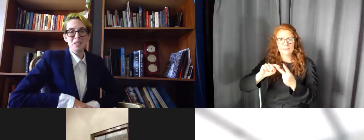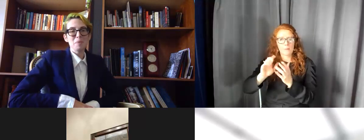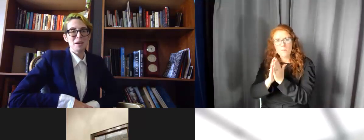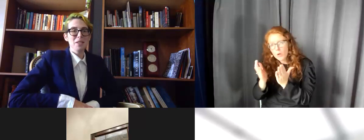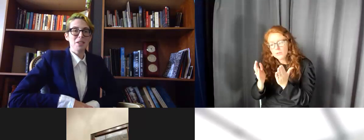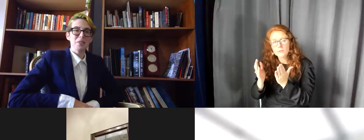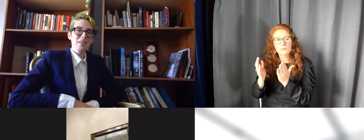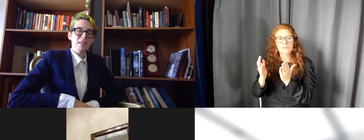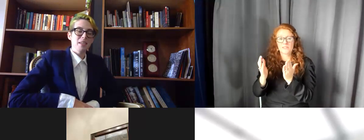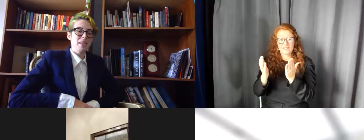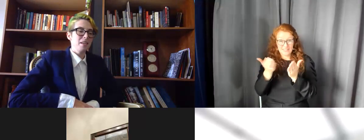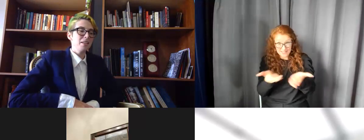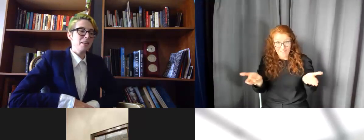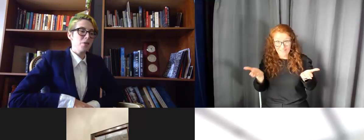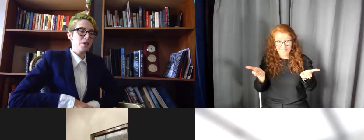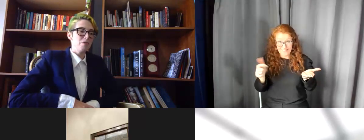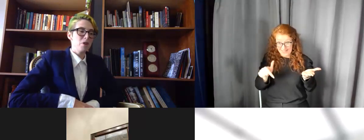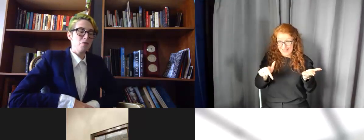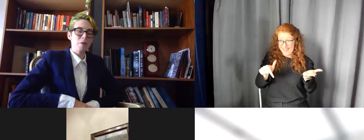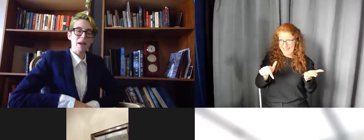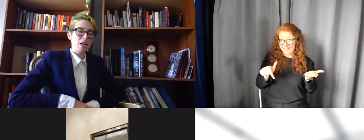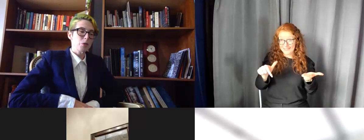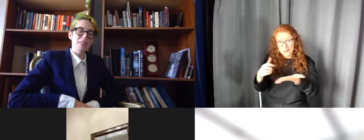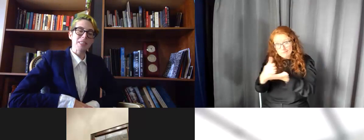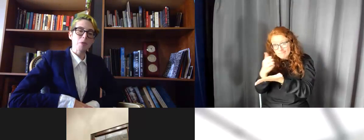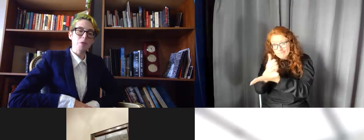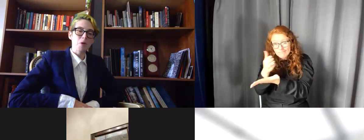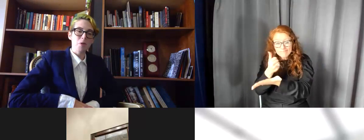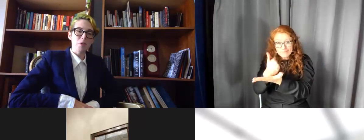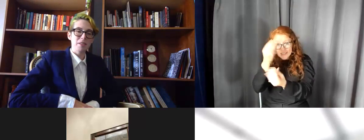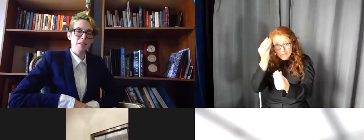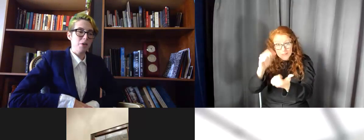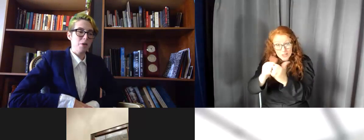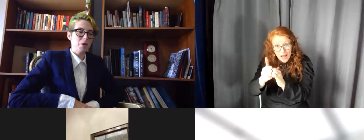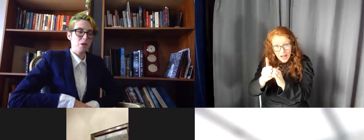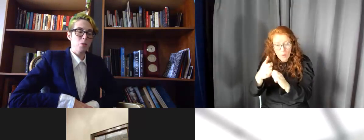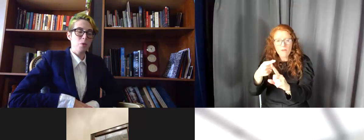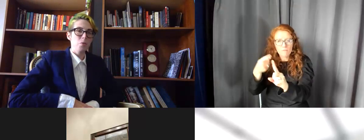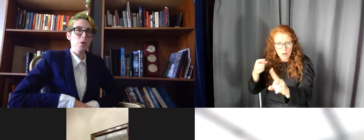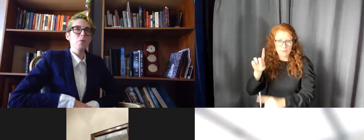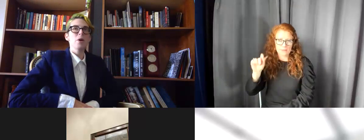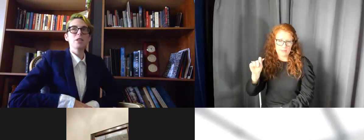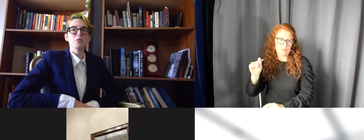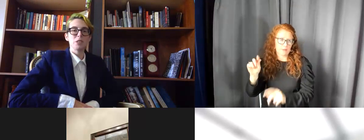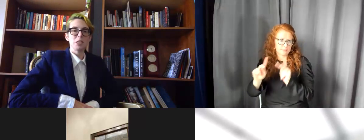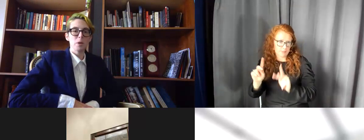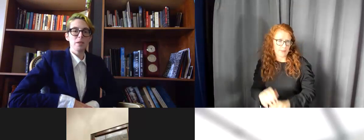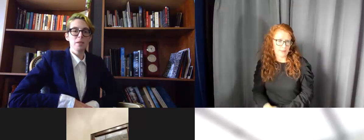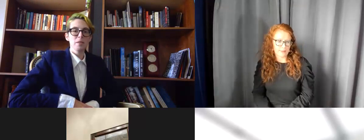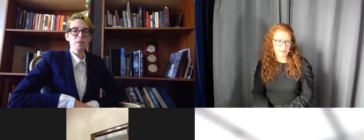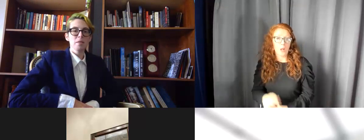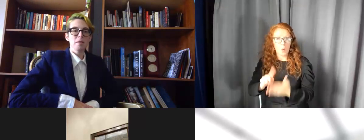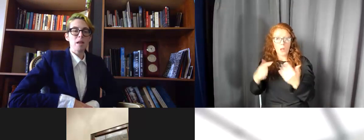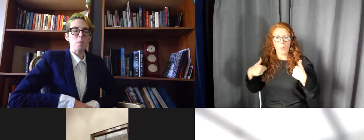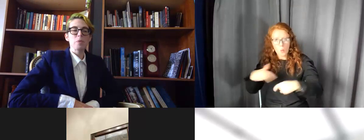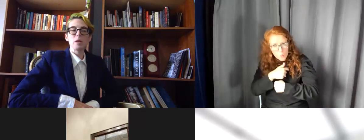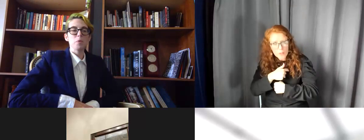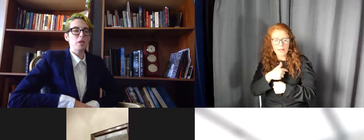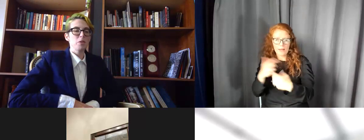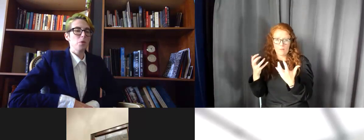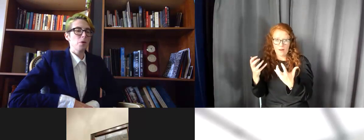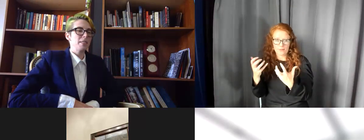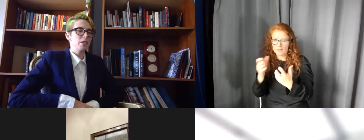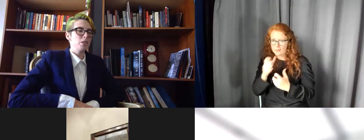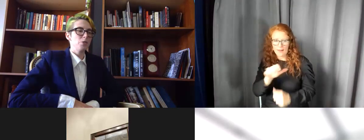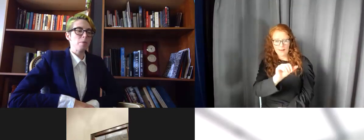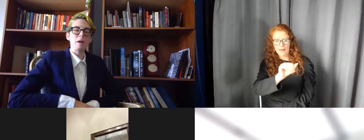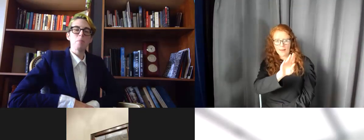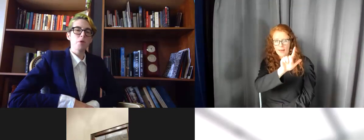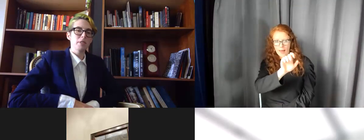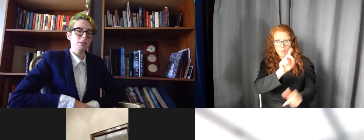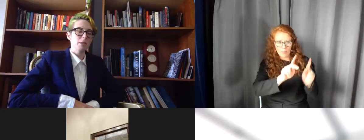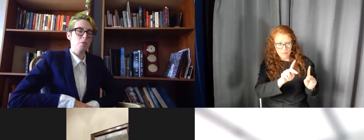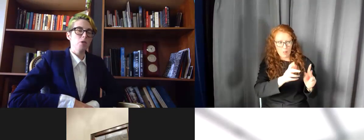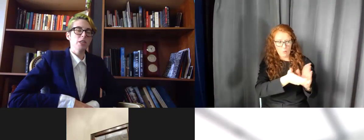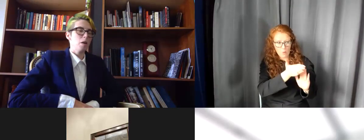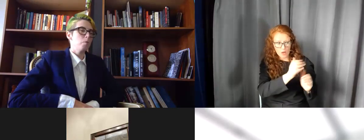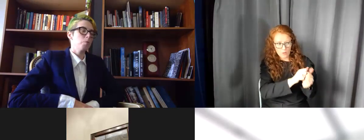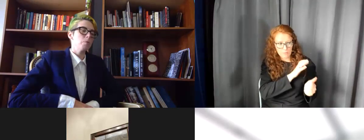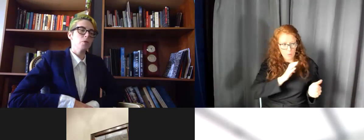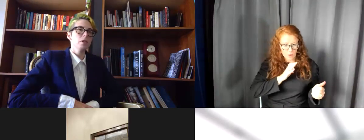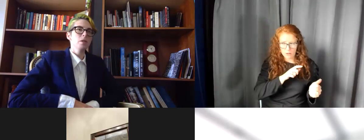Farrah Garland: but you know, getting getting your info from actual disabled folk and hearing like what we want versus what able people and organizations run by boards that are mostly able people